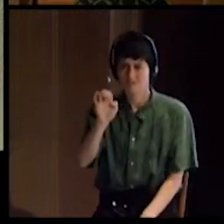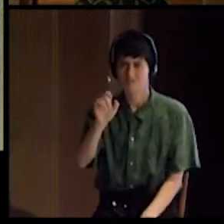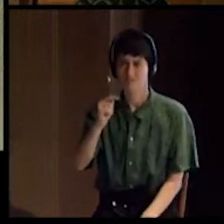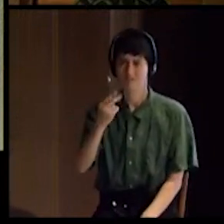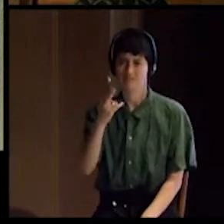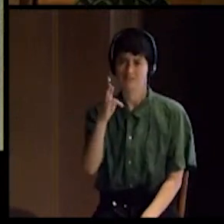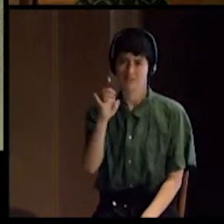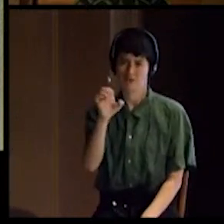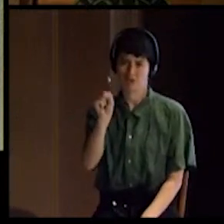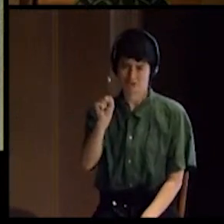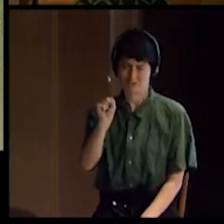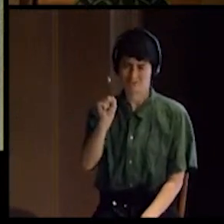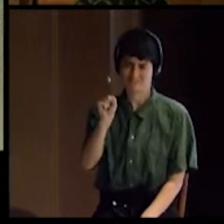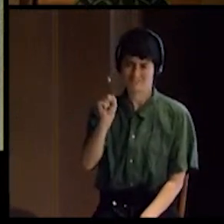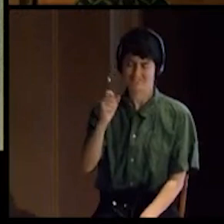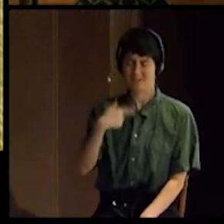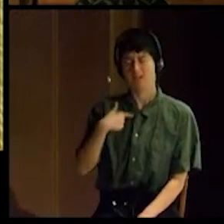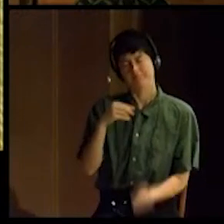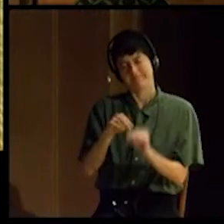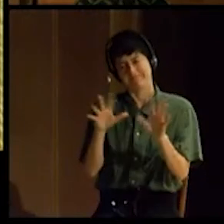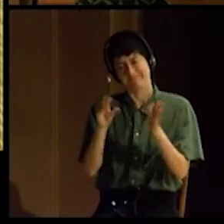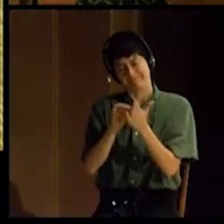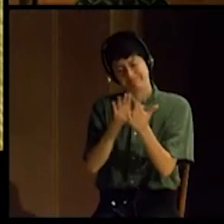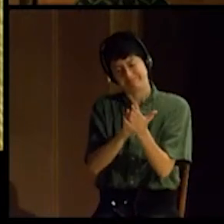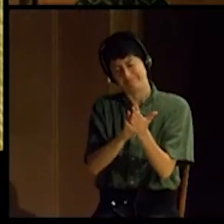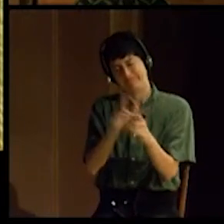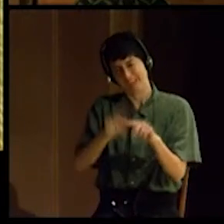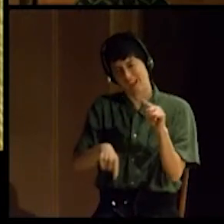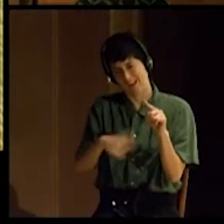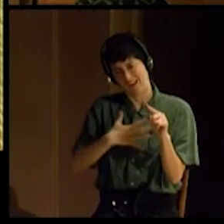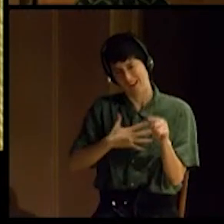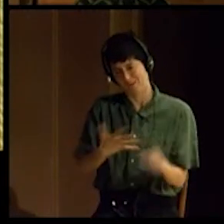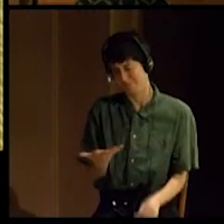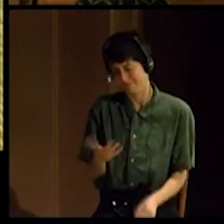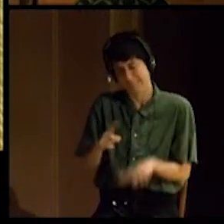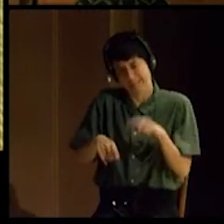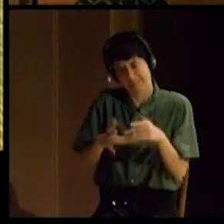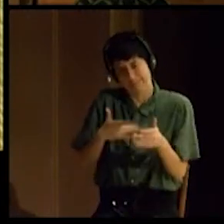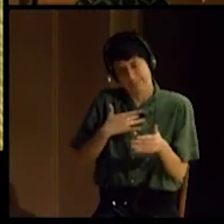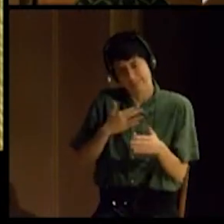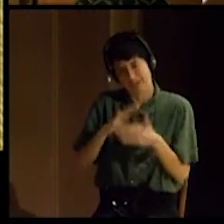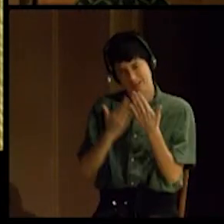because my hand was numb. So that's basically the project